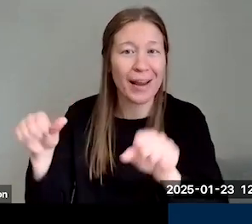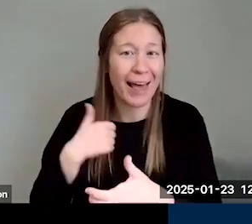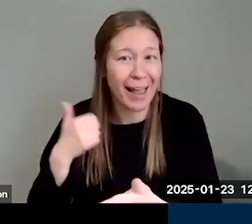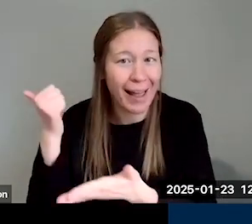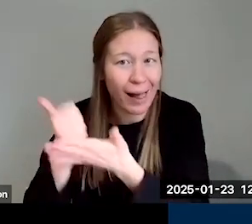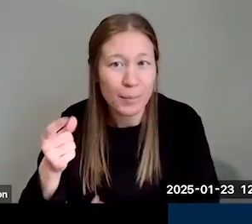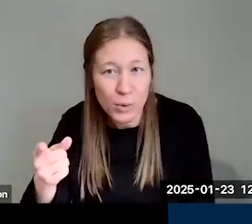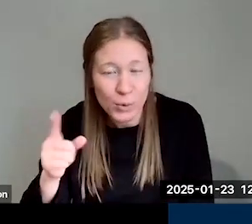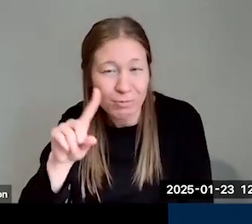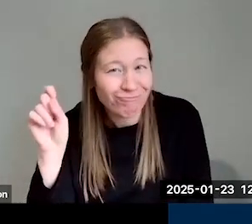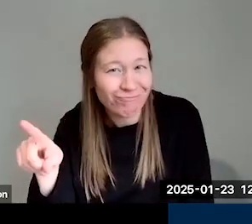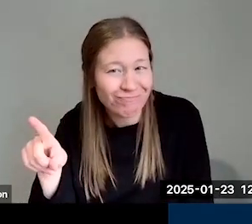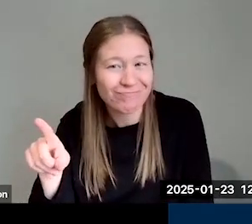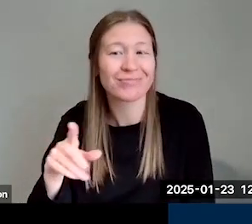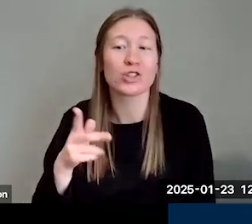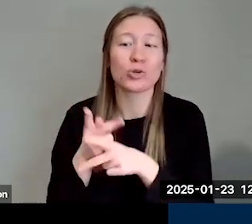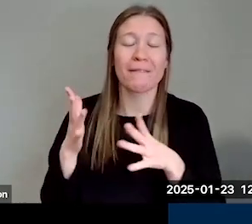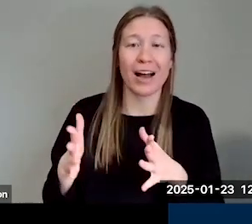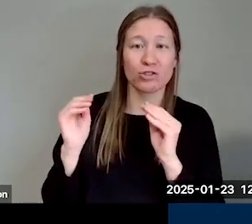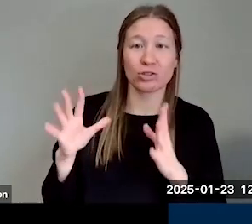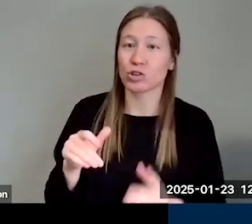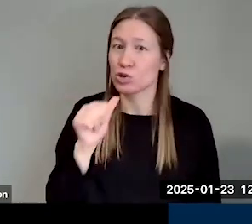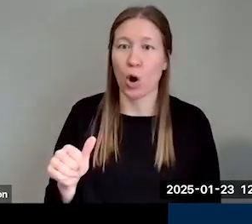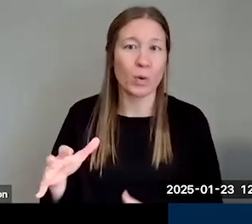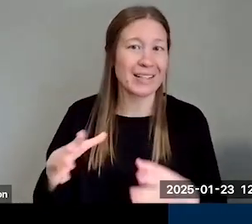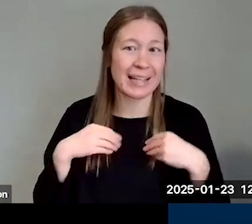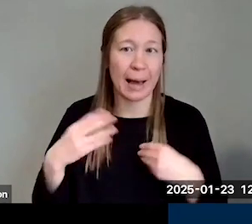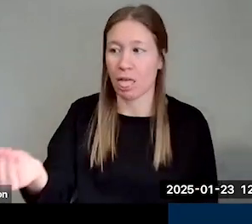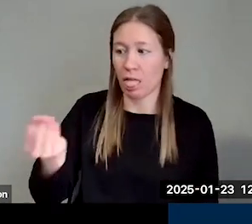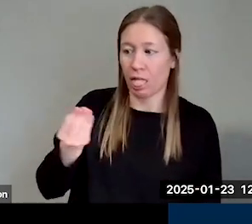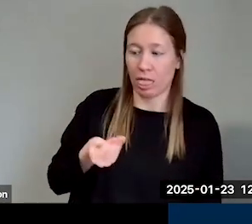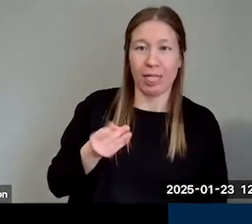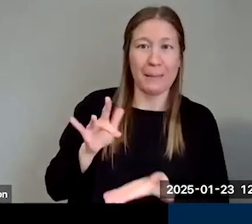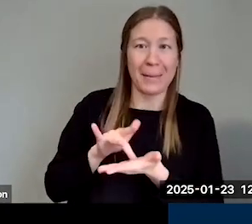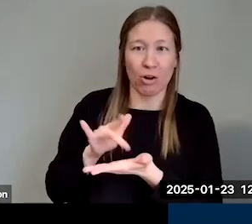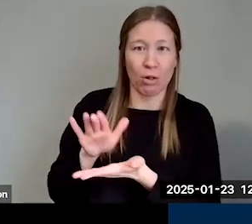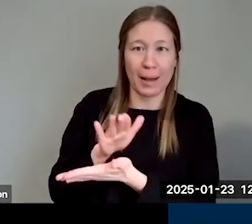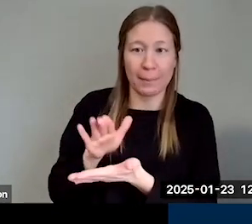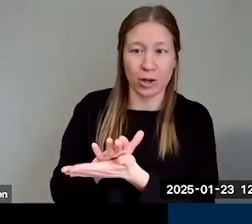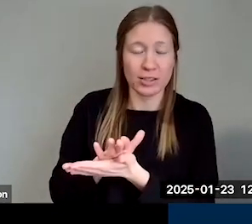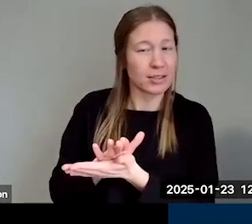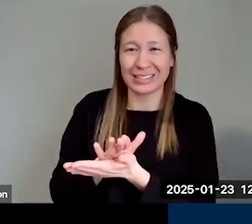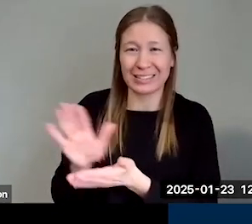please do not accept medical documentation. Thank them, but we wanna try to ensure